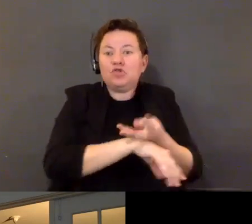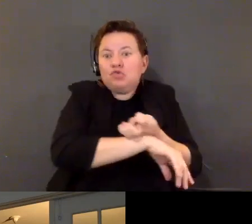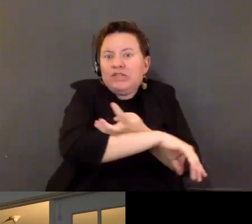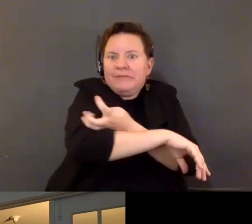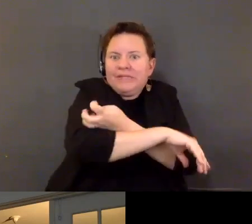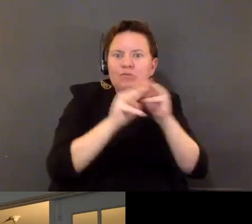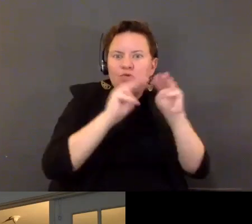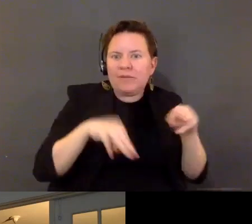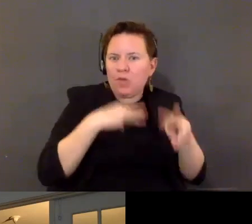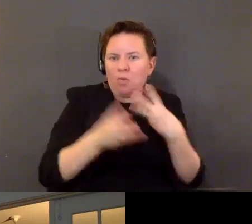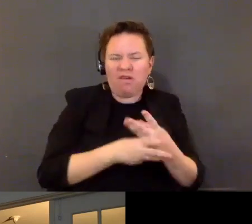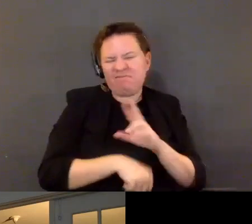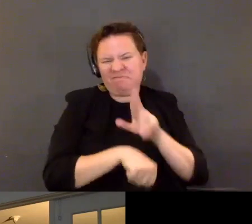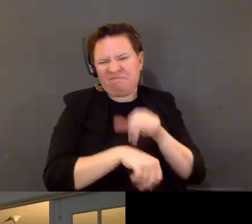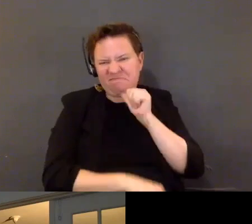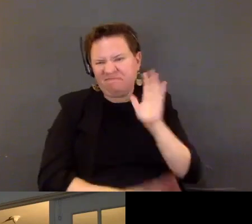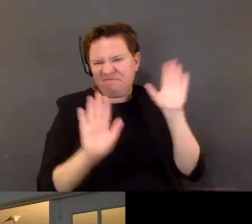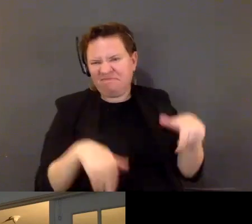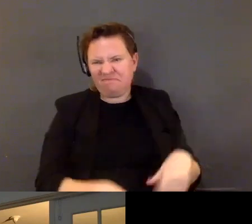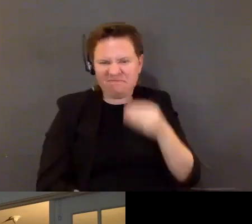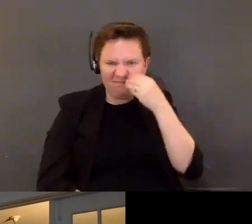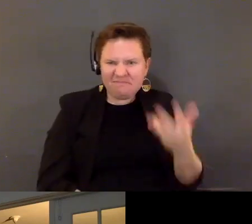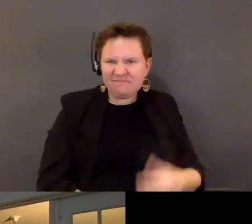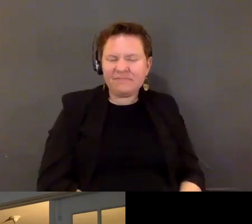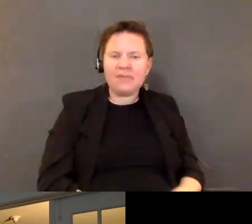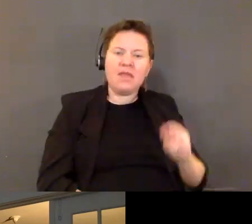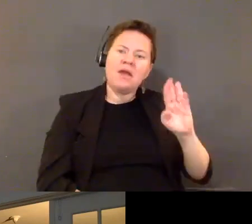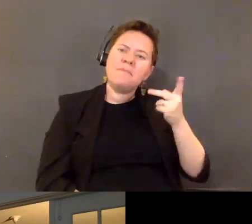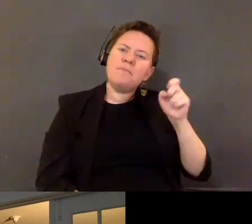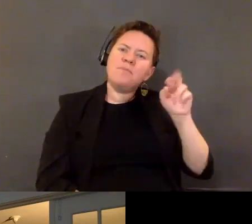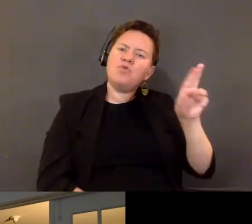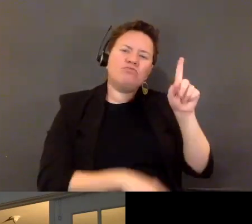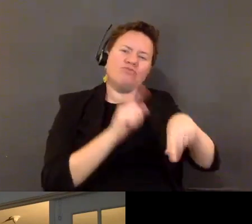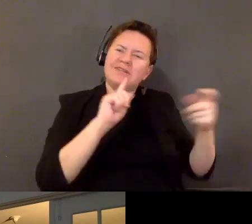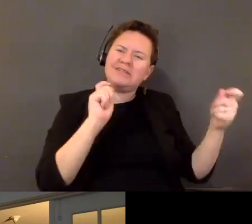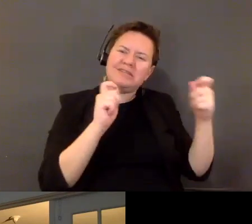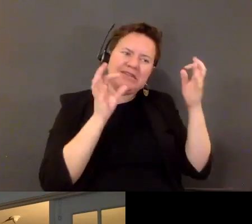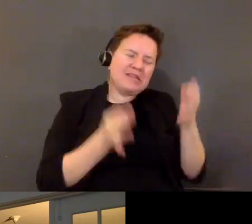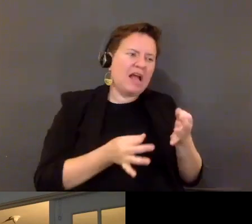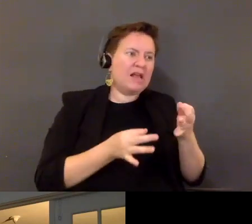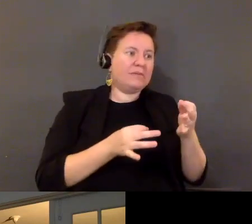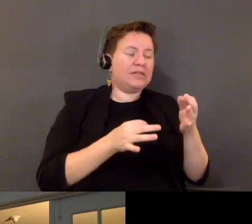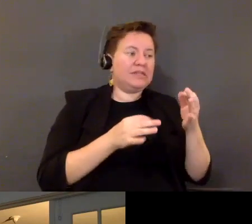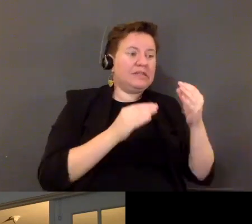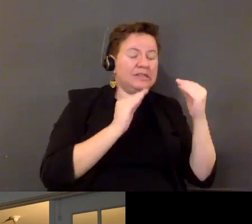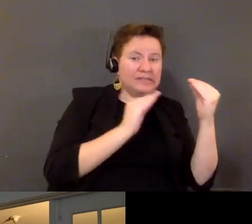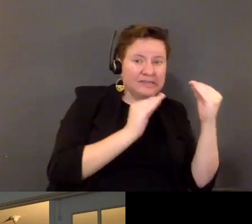not the motor couldn't decide whether to be a teaching museum or roger corman's house of horrors